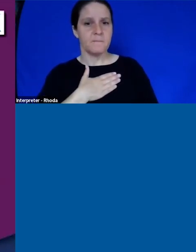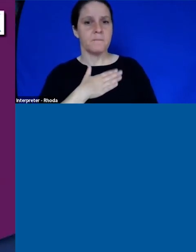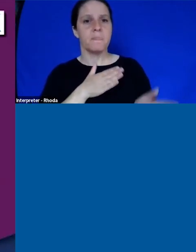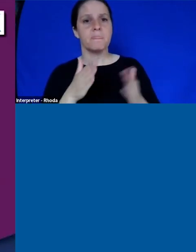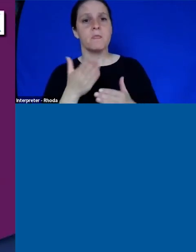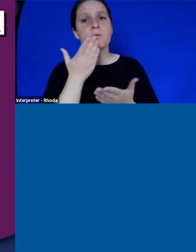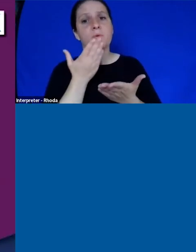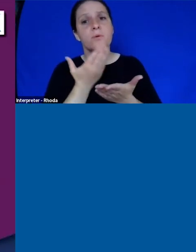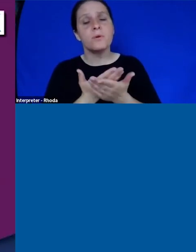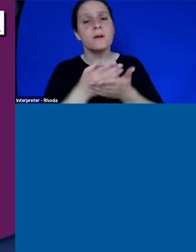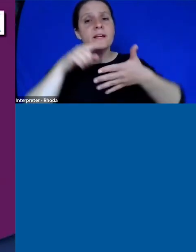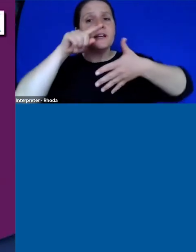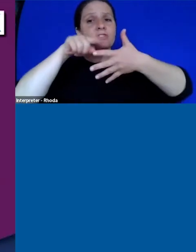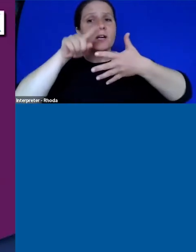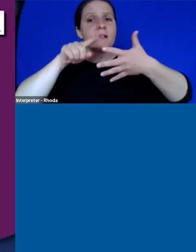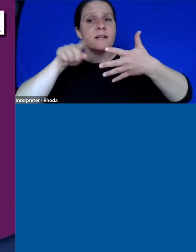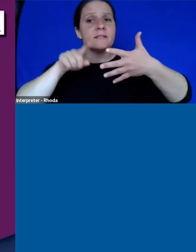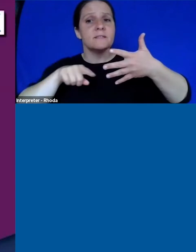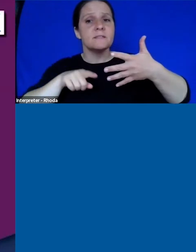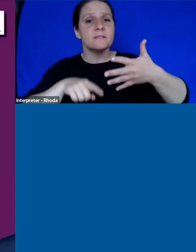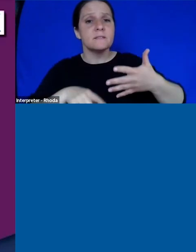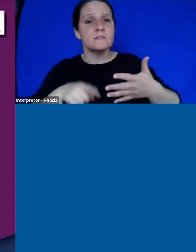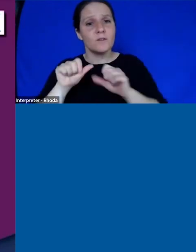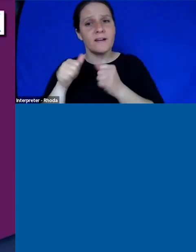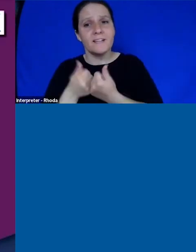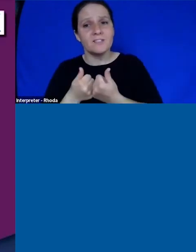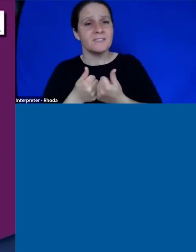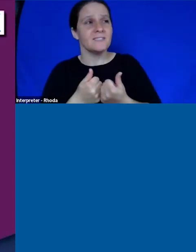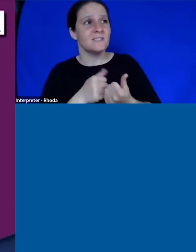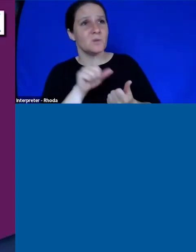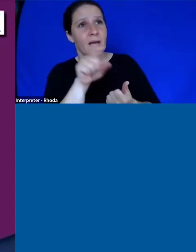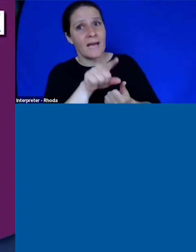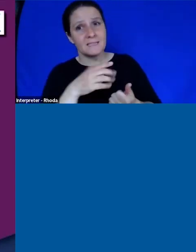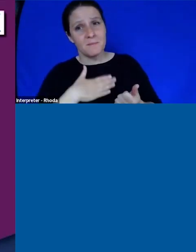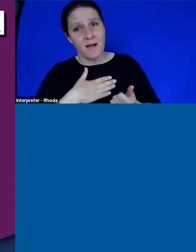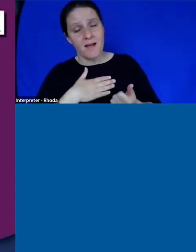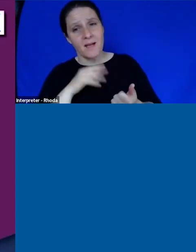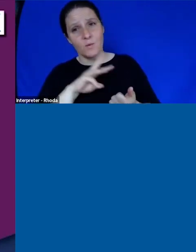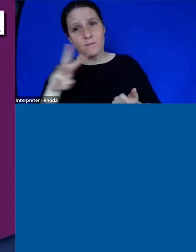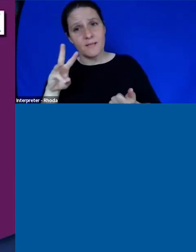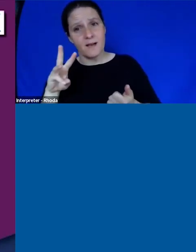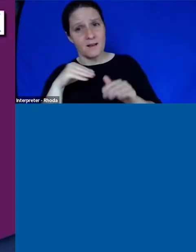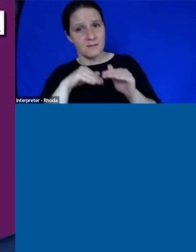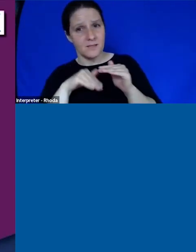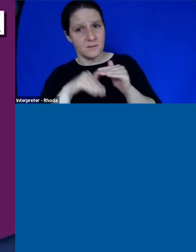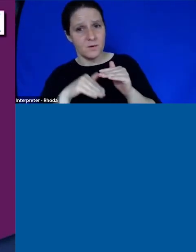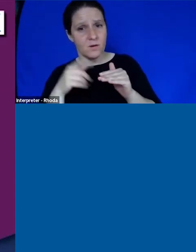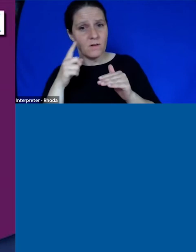or resource list for agencies who ask if their website is accessible to vision impaired or blind?